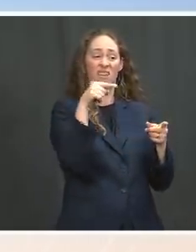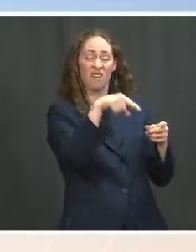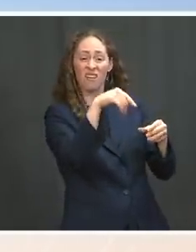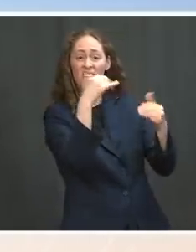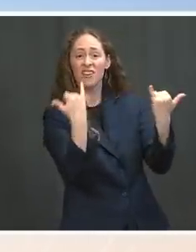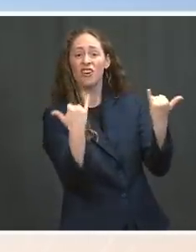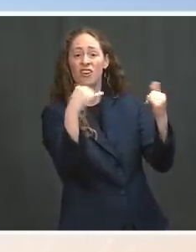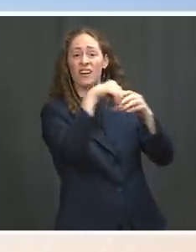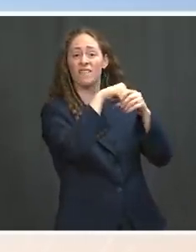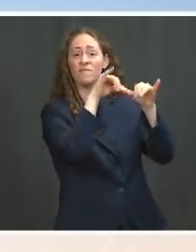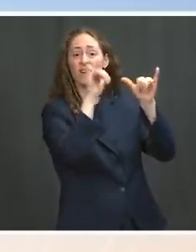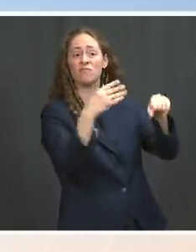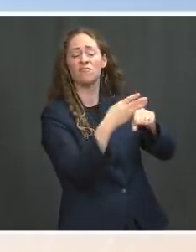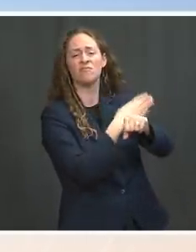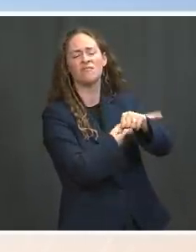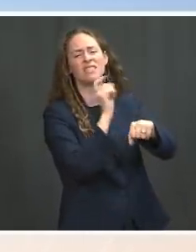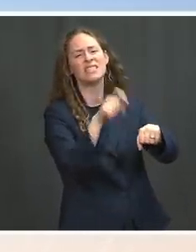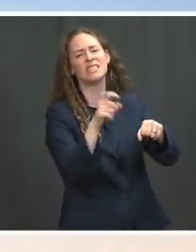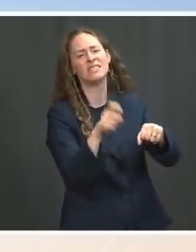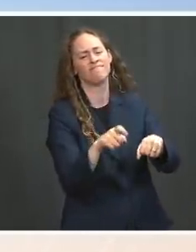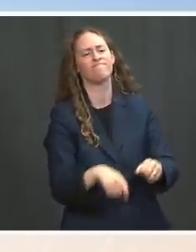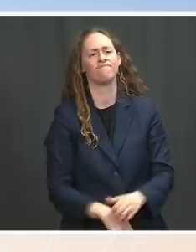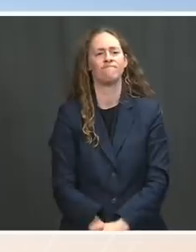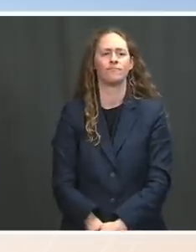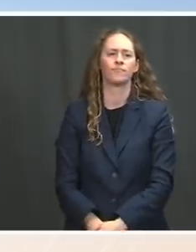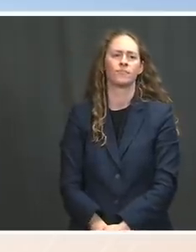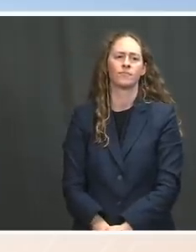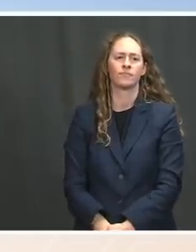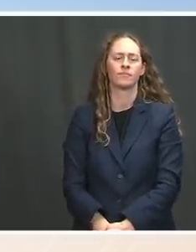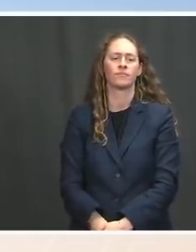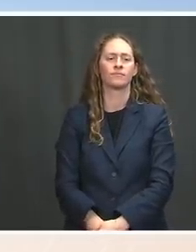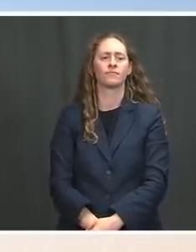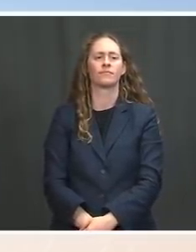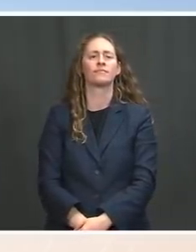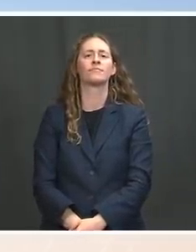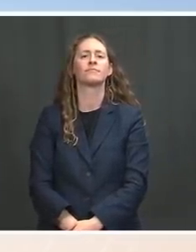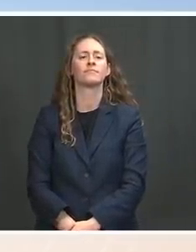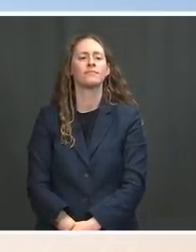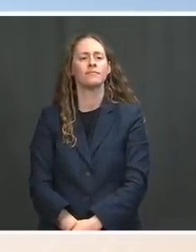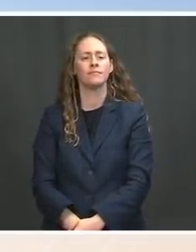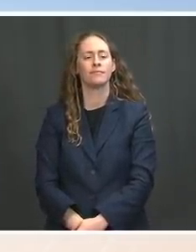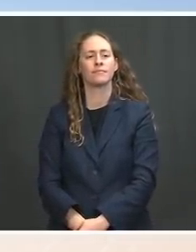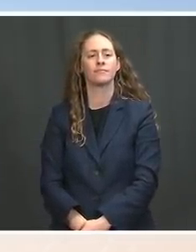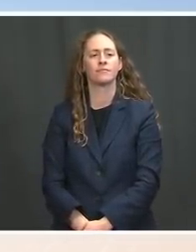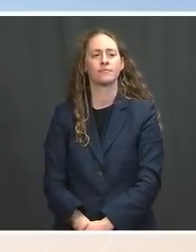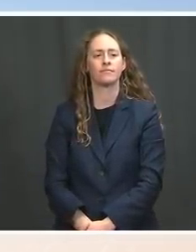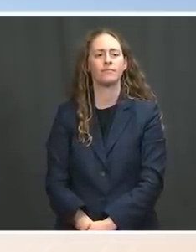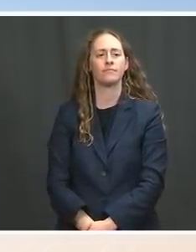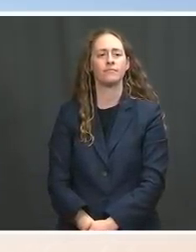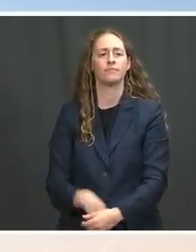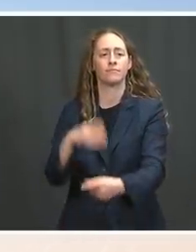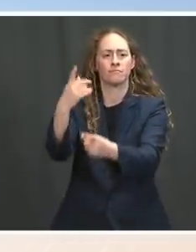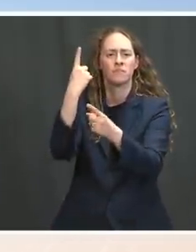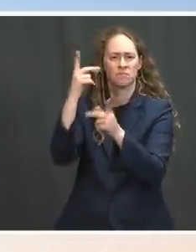yesterday, said that she expected this issue to be resolved by the end of the week, more or less. Is that still your expectation? And --